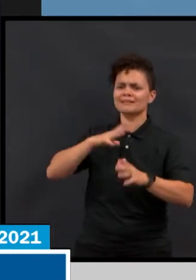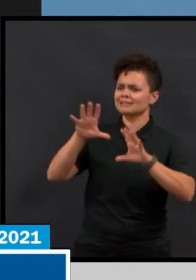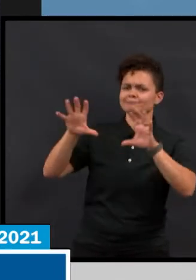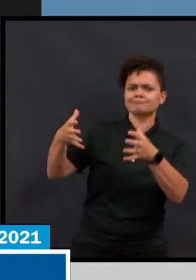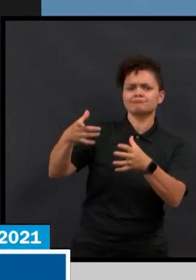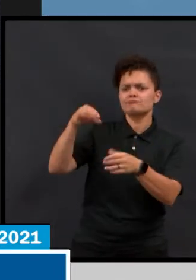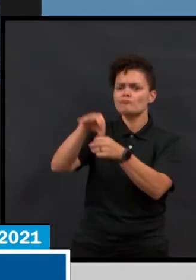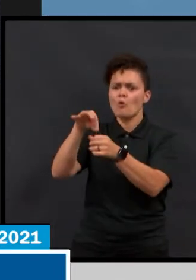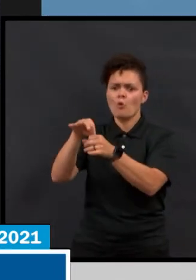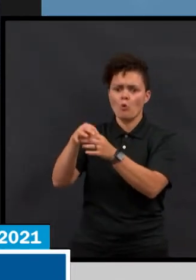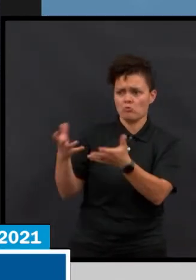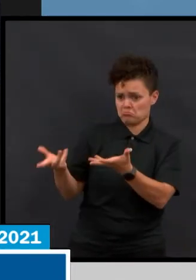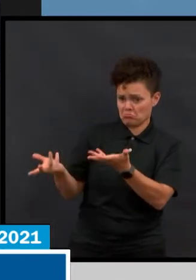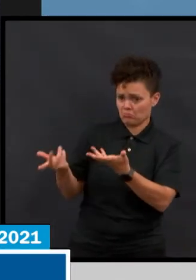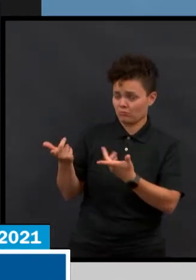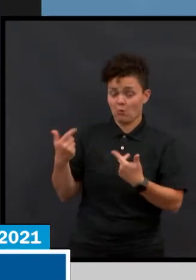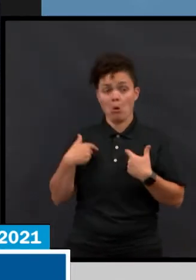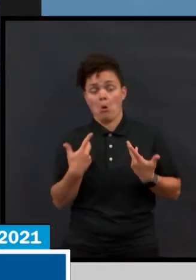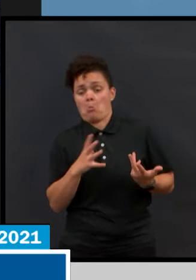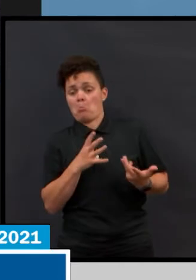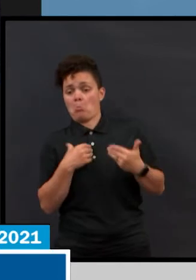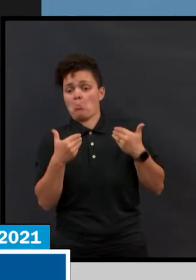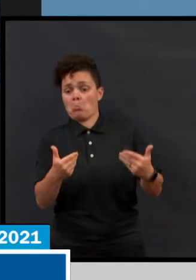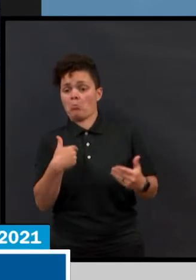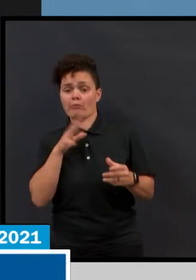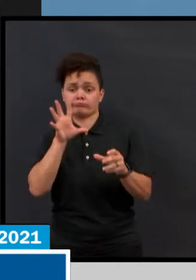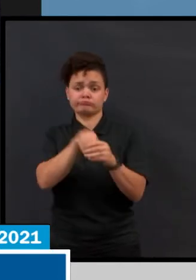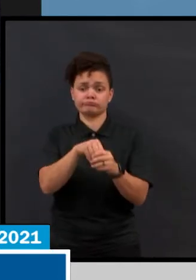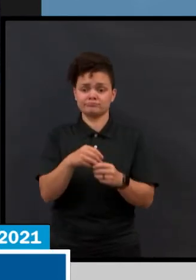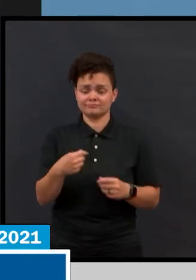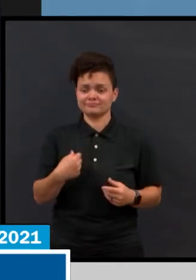people the schools were going to desegregate the supreme court handed it down